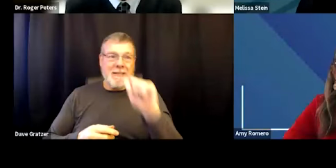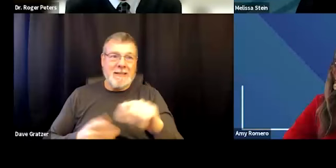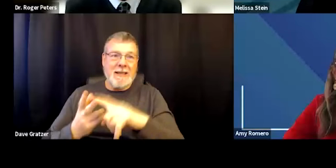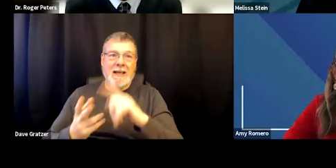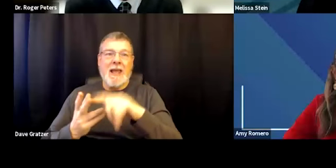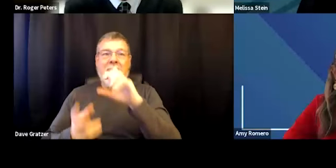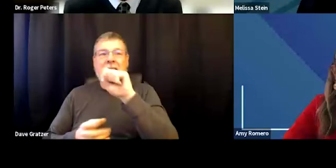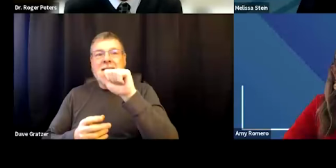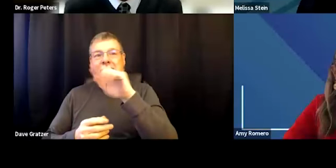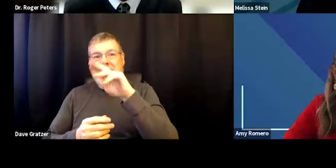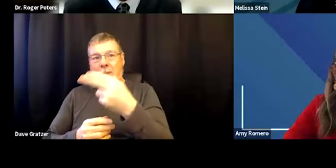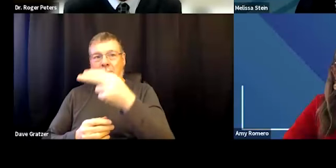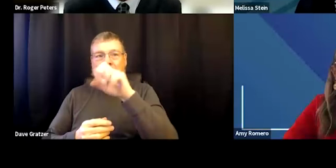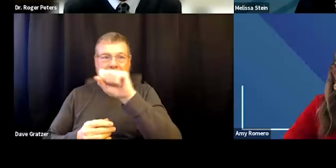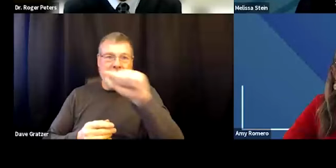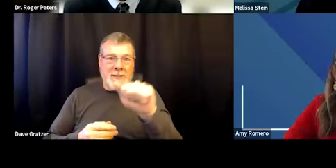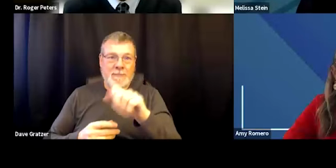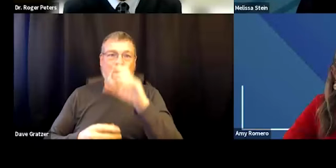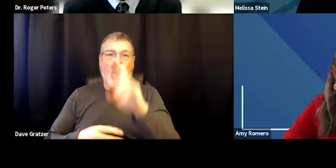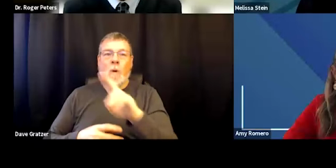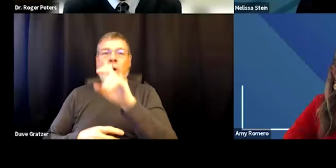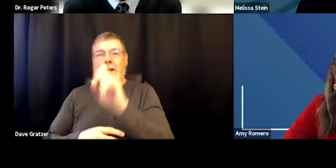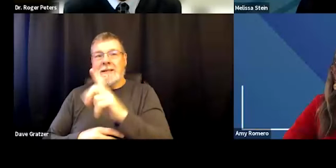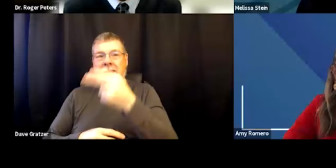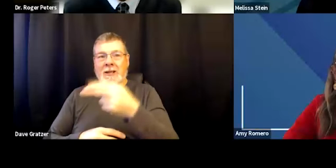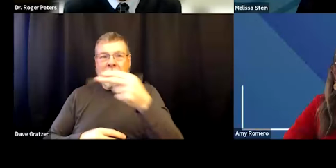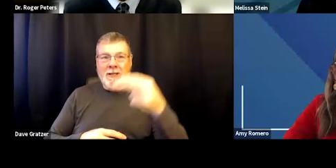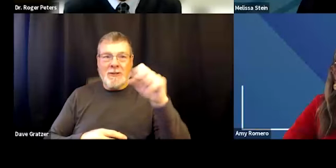and Mental Health Services Administration, or the US Department of Health and Human Services.